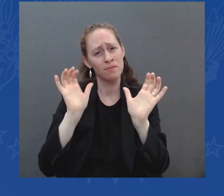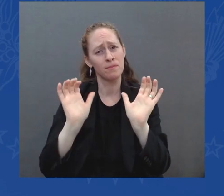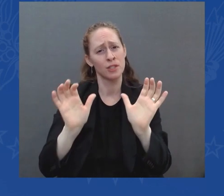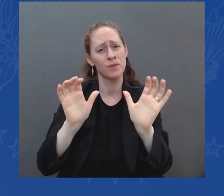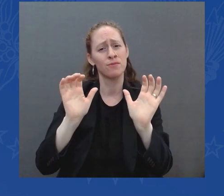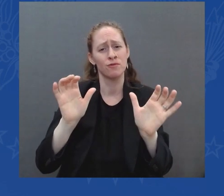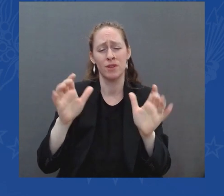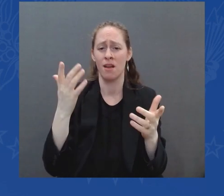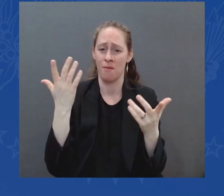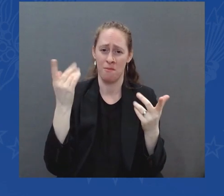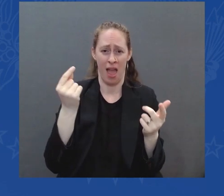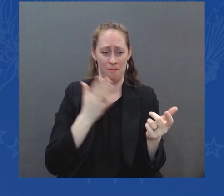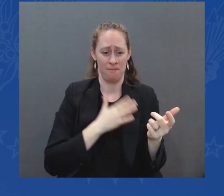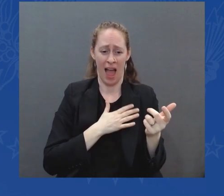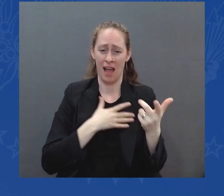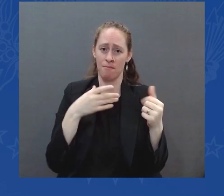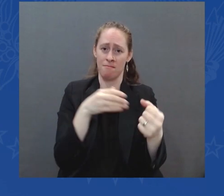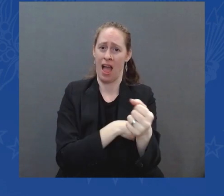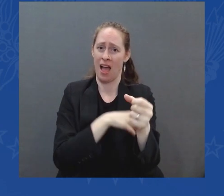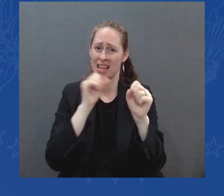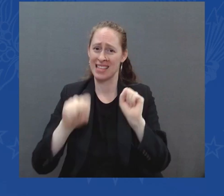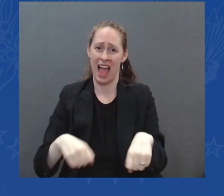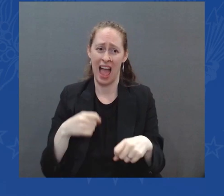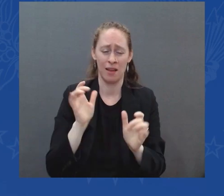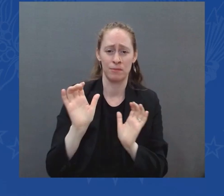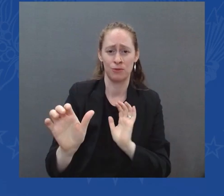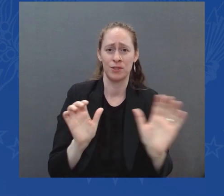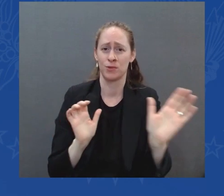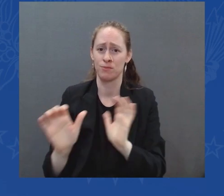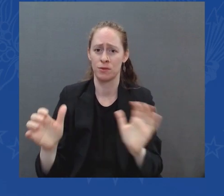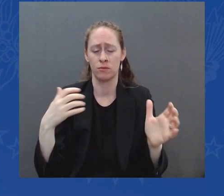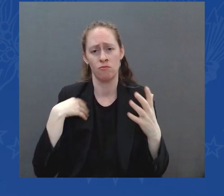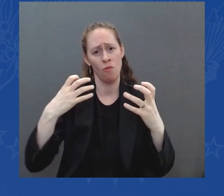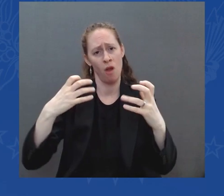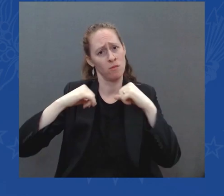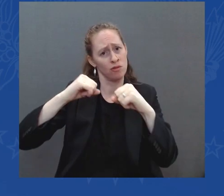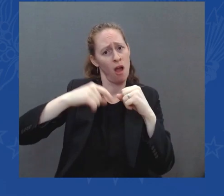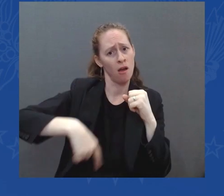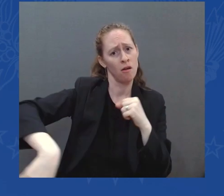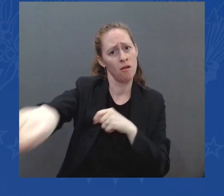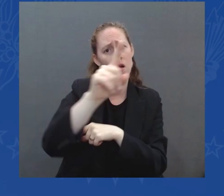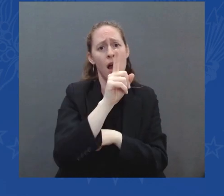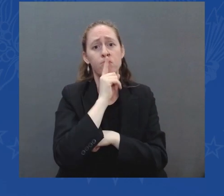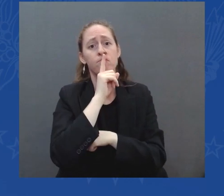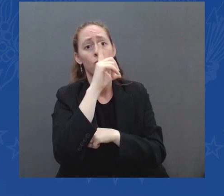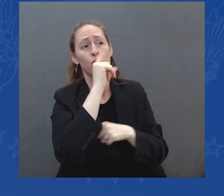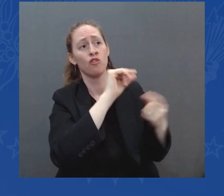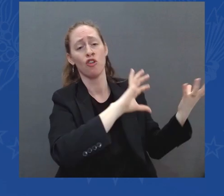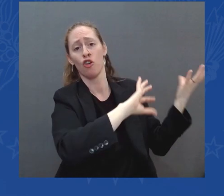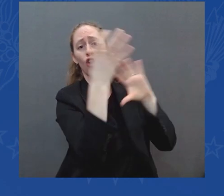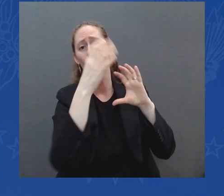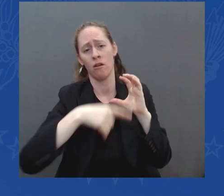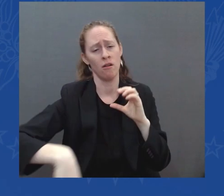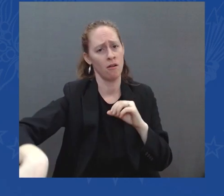to protect you from Putin's price hike. This is not time for politics. Americas -- Americans can't afford that right now.